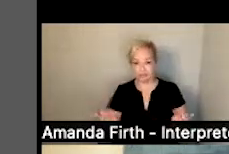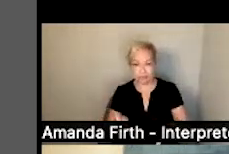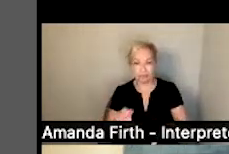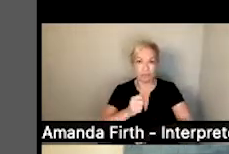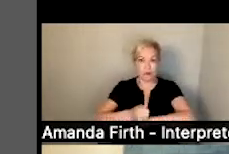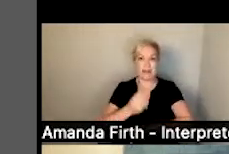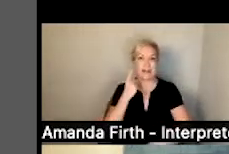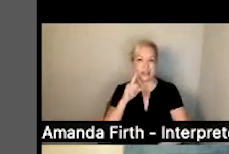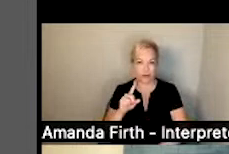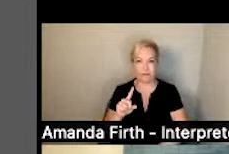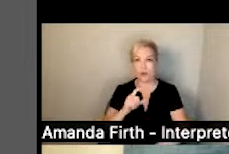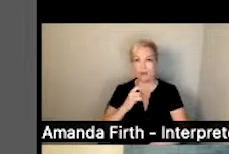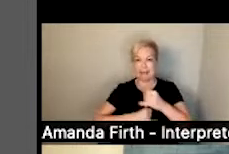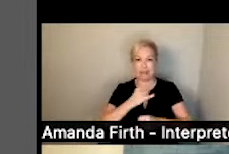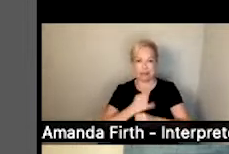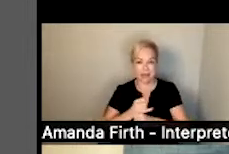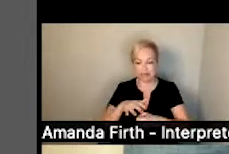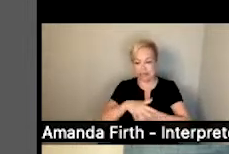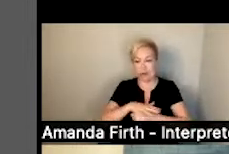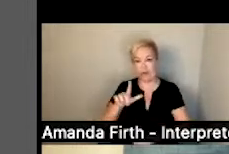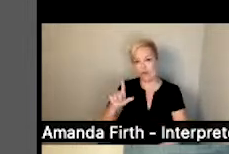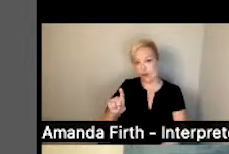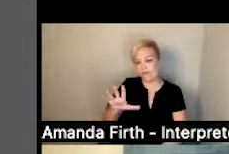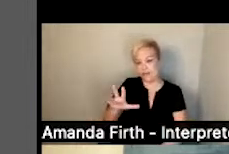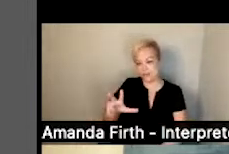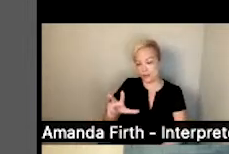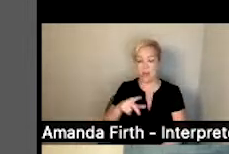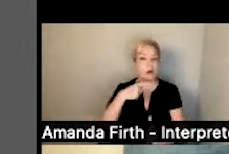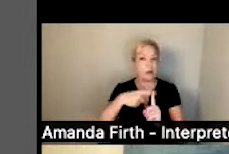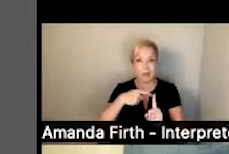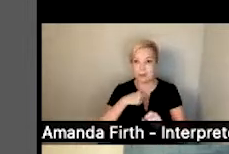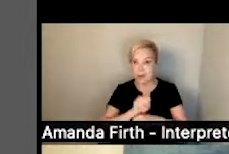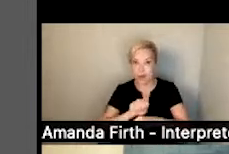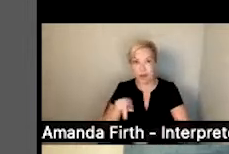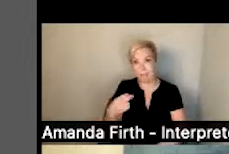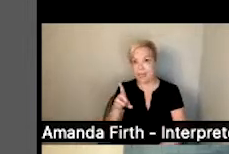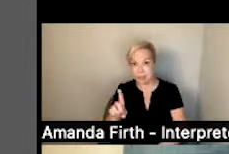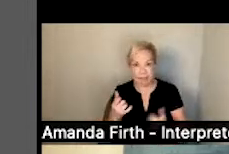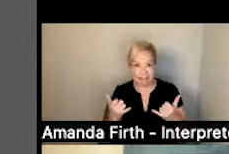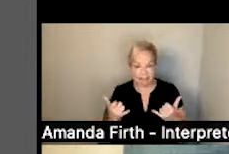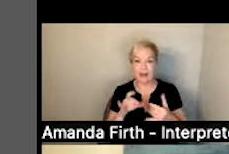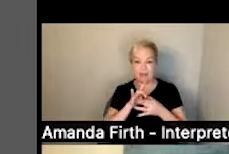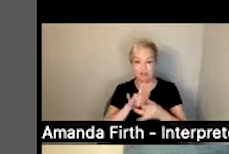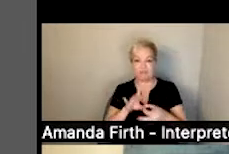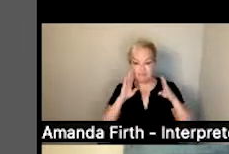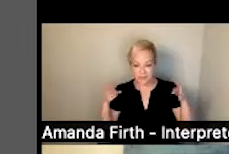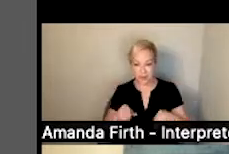International Union Local 153 to starting a PhD in U.S Labor History. In the fall of 2016,